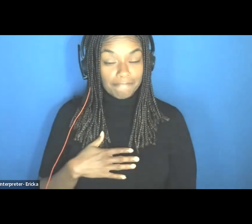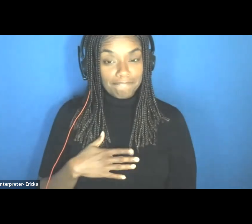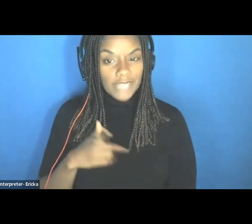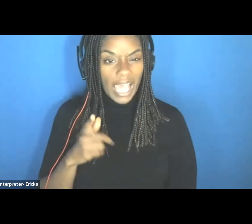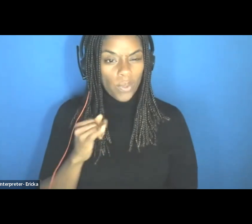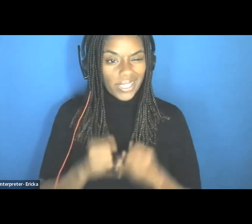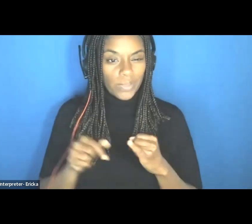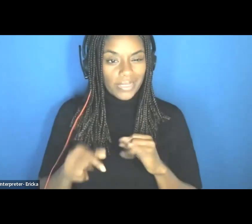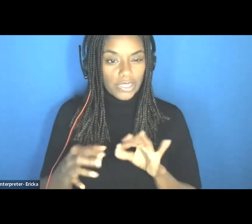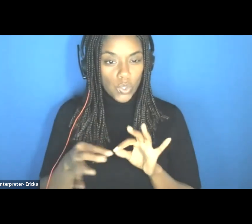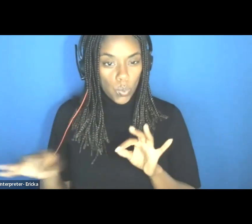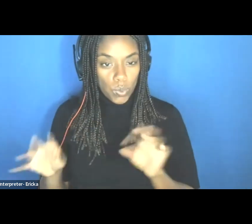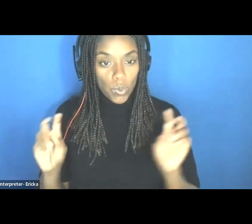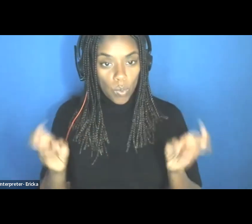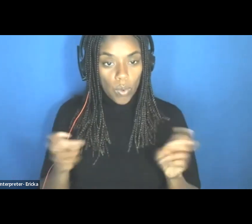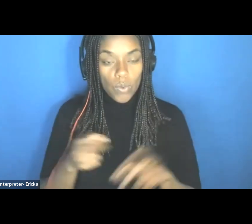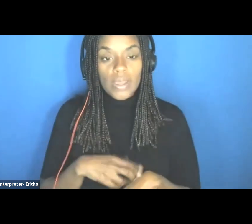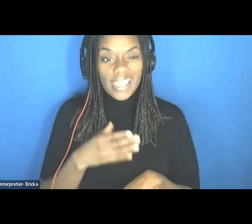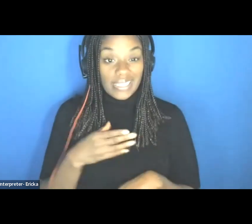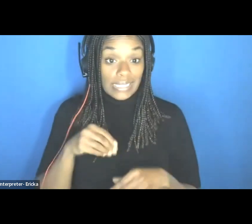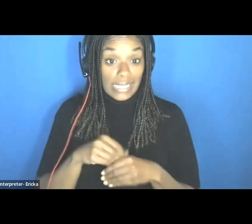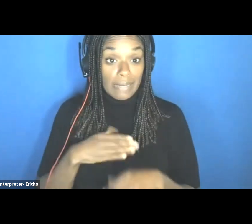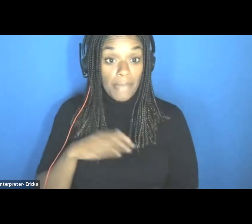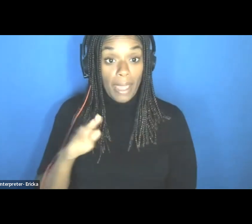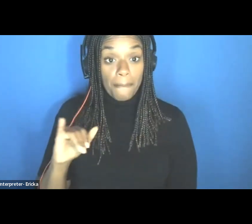One other thing I want to end with, I put this in my bio.